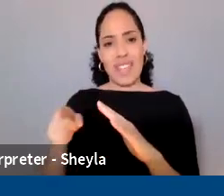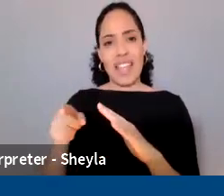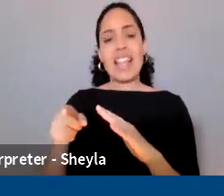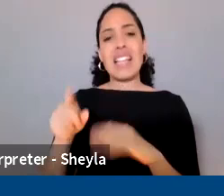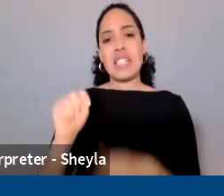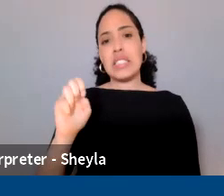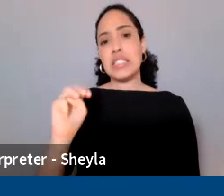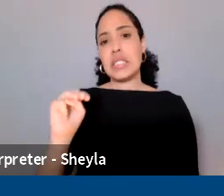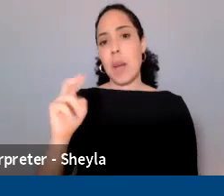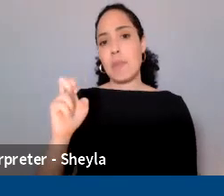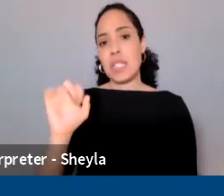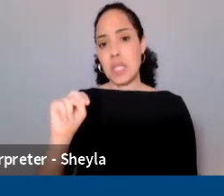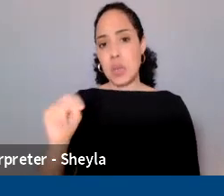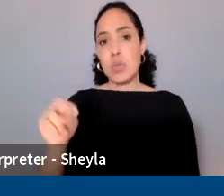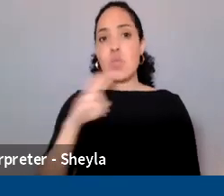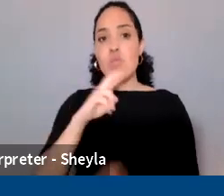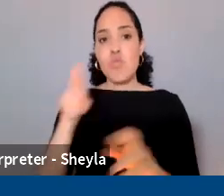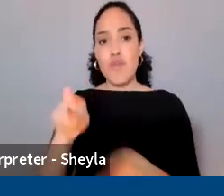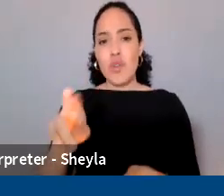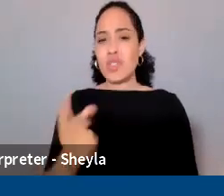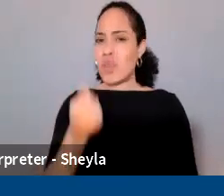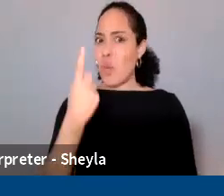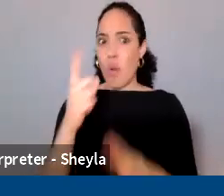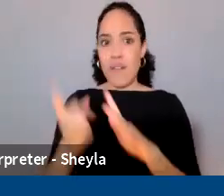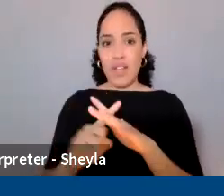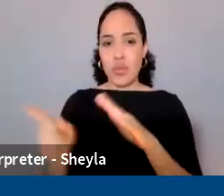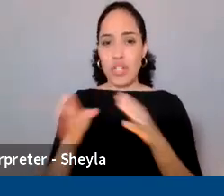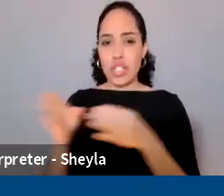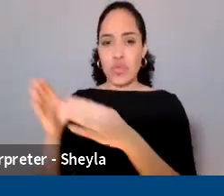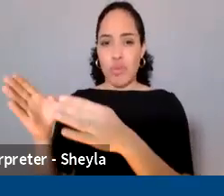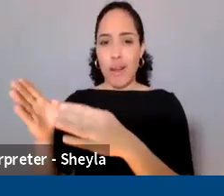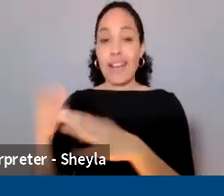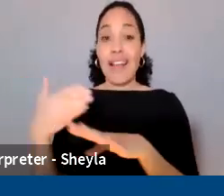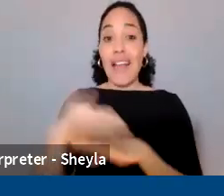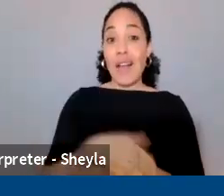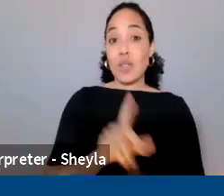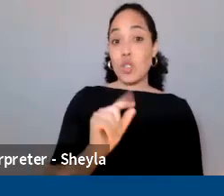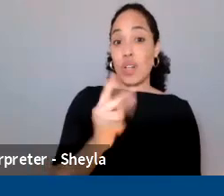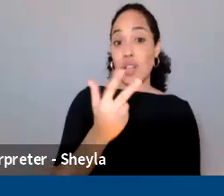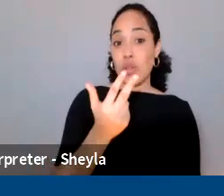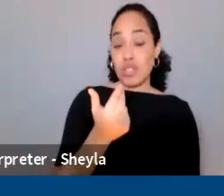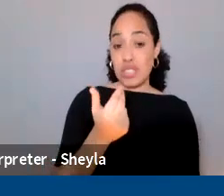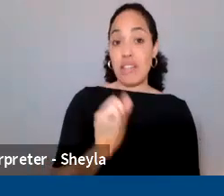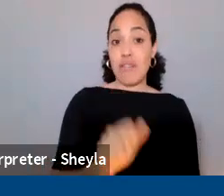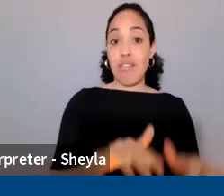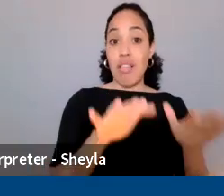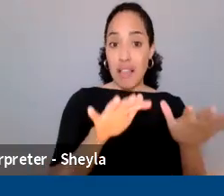on Stagecoach Trail after the 2013 flood residents asked Larimer county and FEMA officials to work